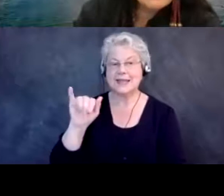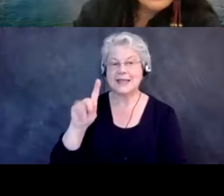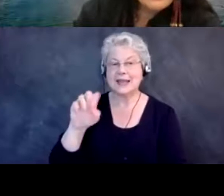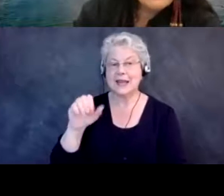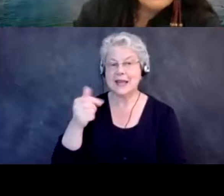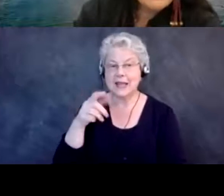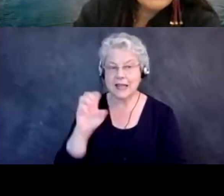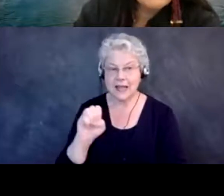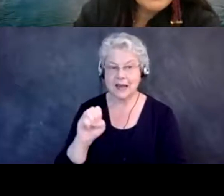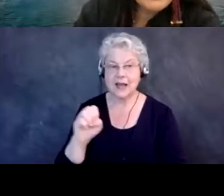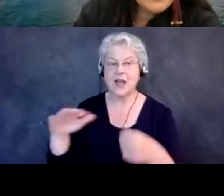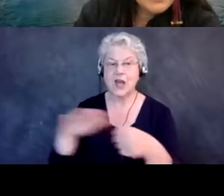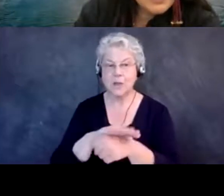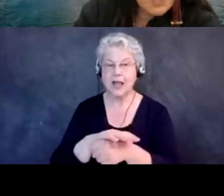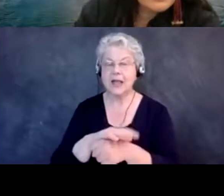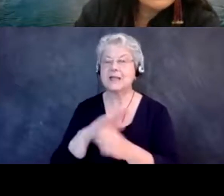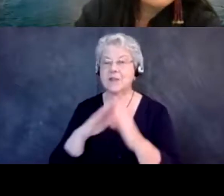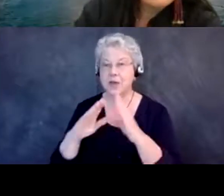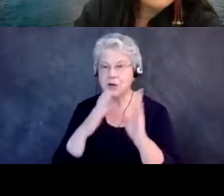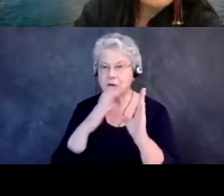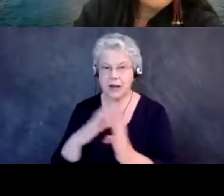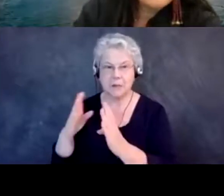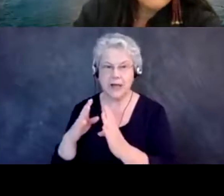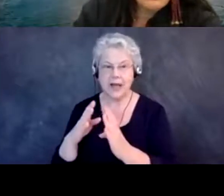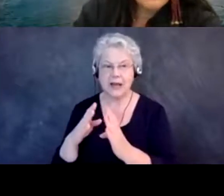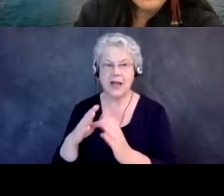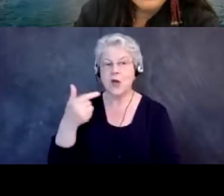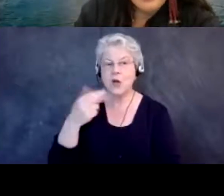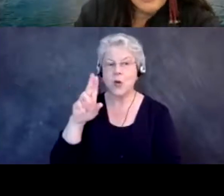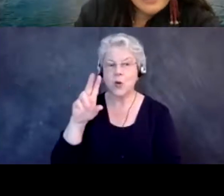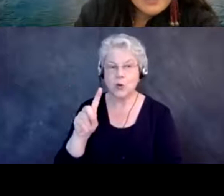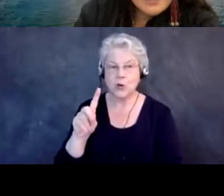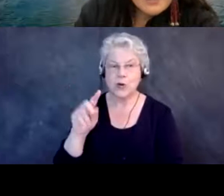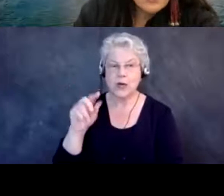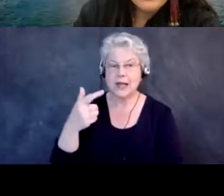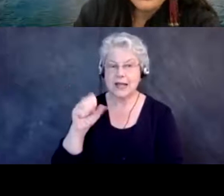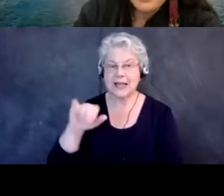Gud Ga Is, which means “being together to talk, we’re also honouring our past, while shaping